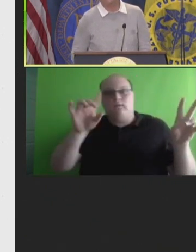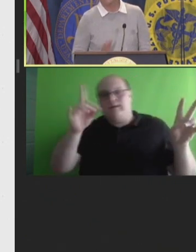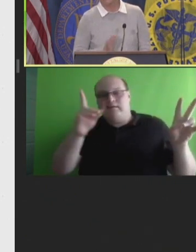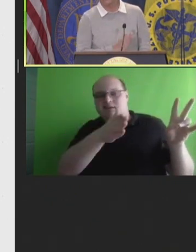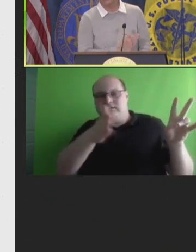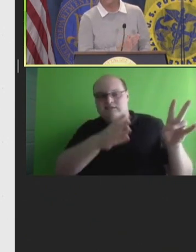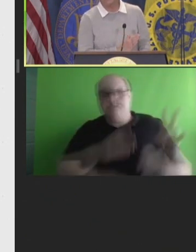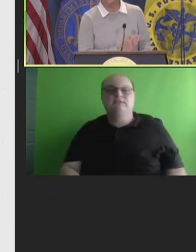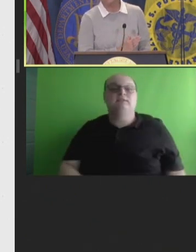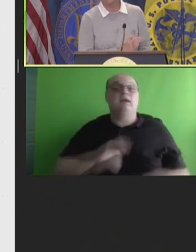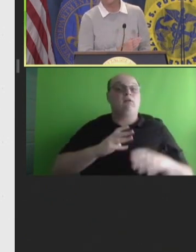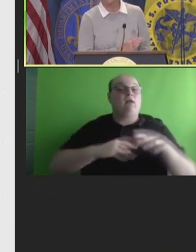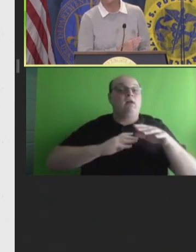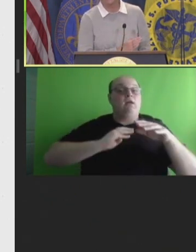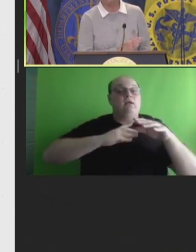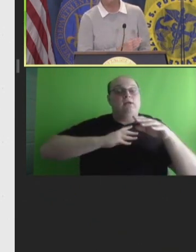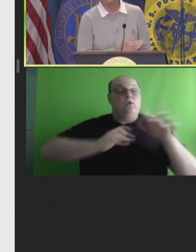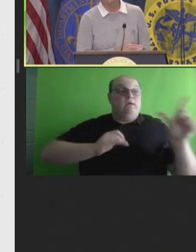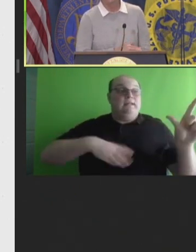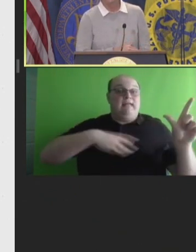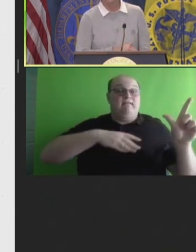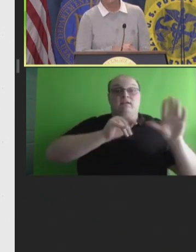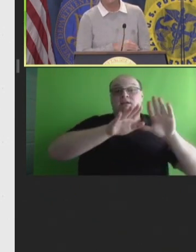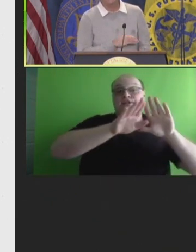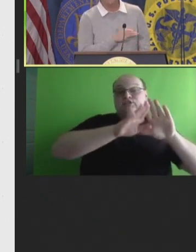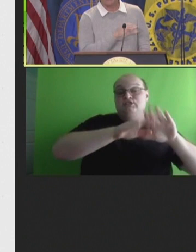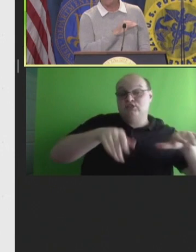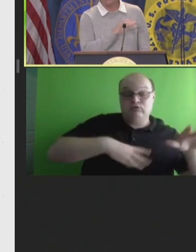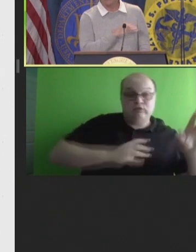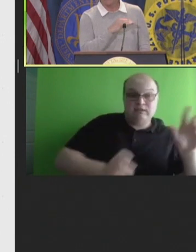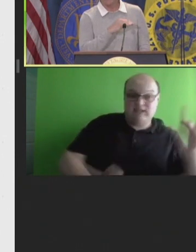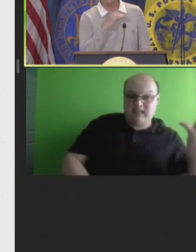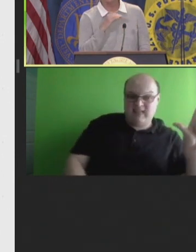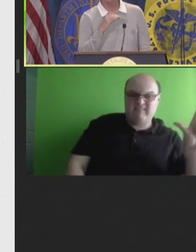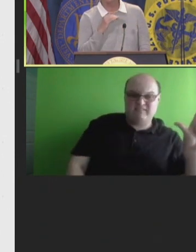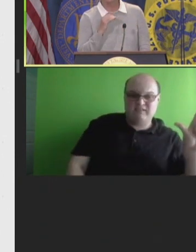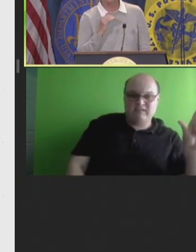the children's rates all the way on the left, you can see that there were -- the increase is being